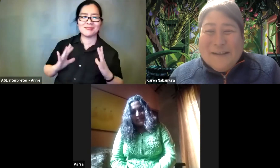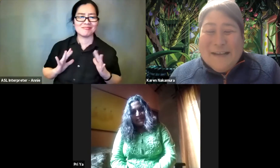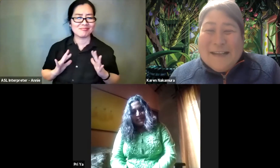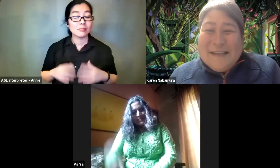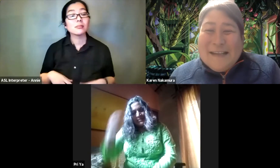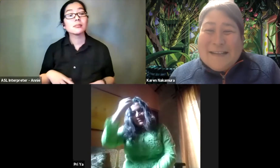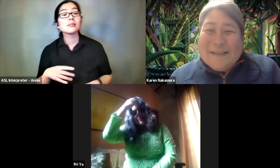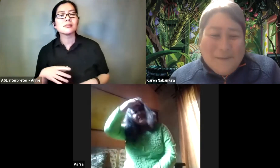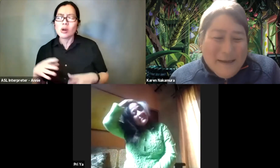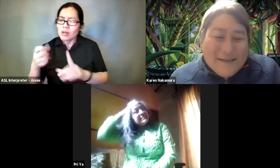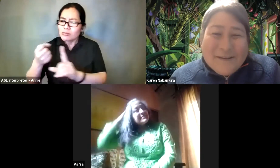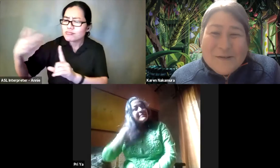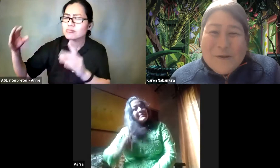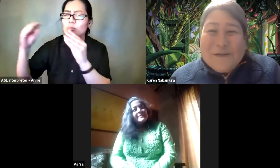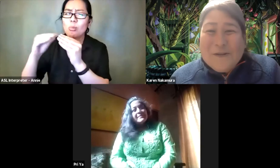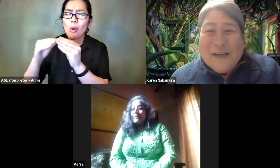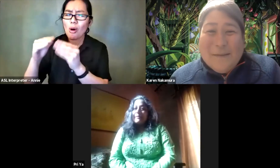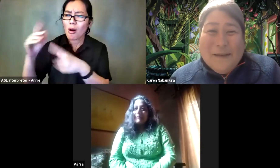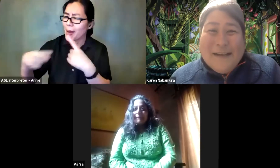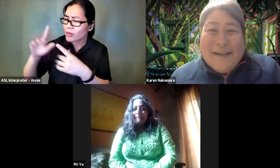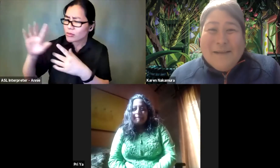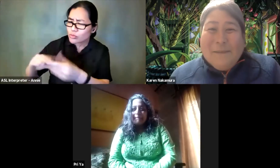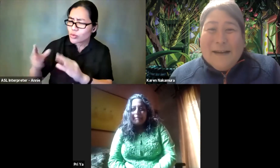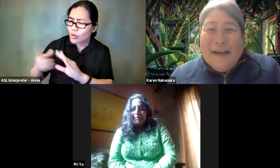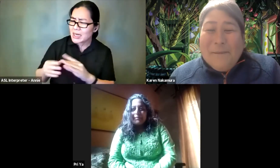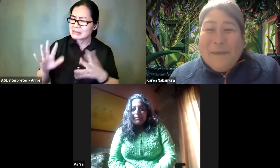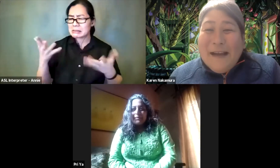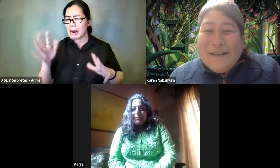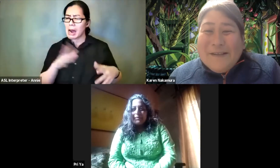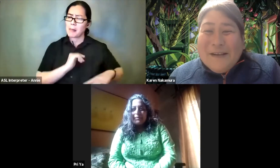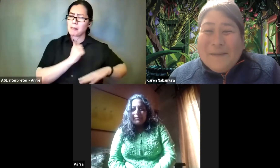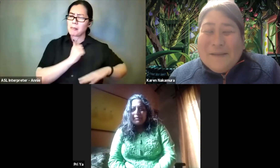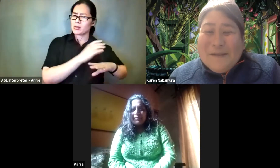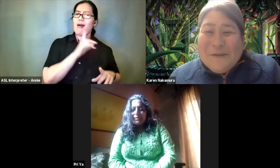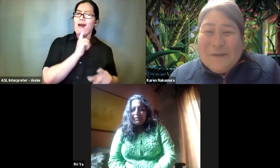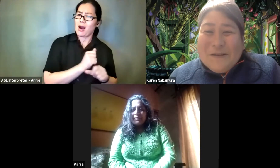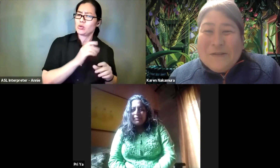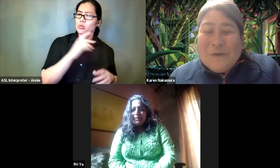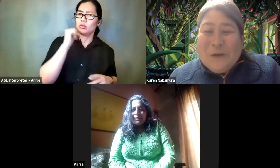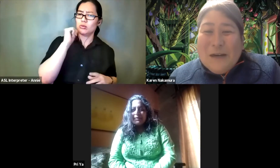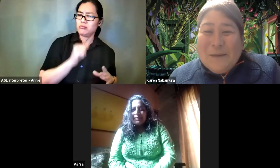that it's it's loosely based on the story of Sonam but um how did you come to to come